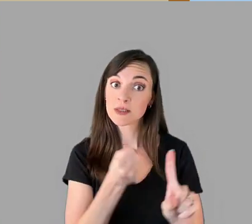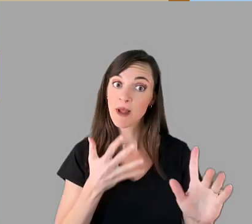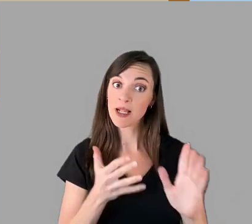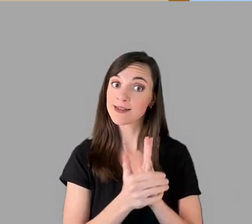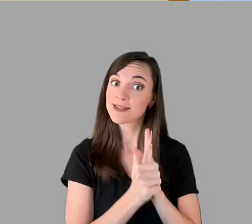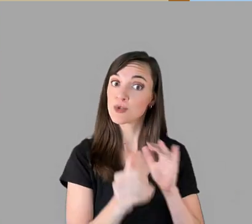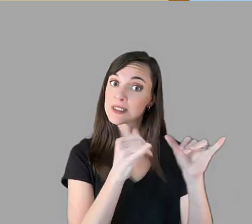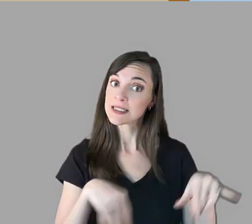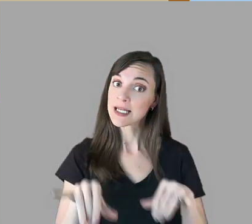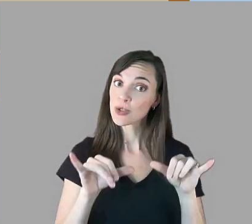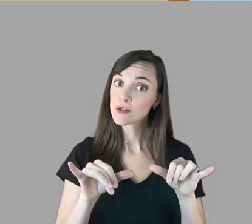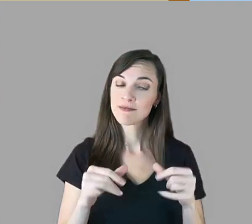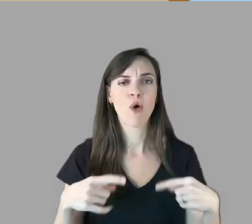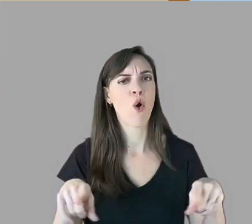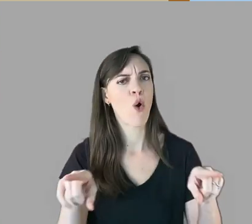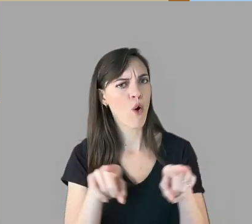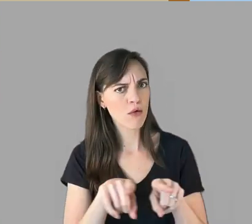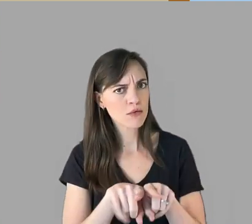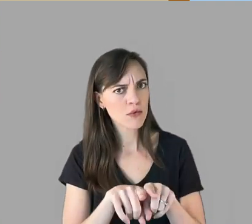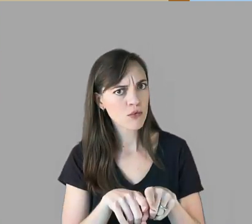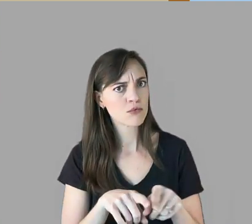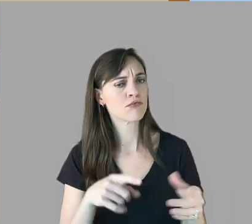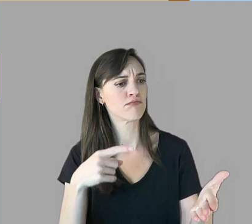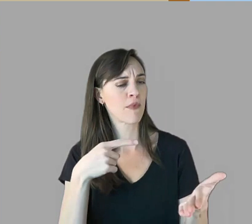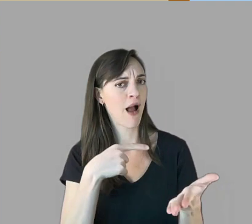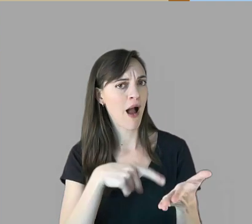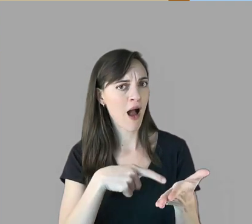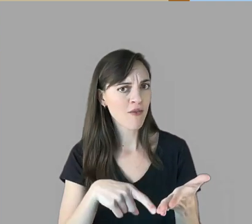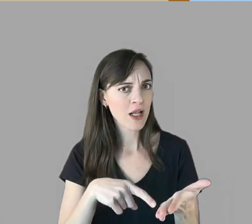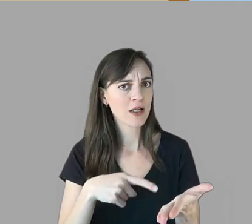This could be by using the Expanded Skills Standards and evidence-based